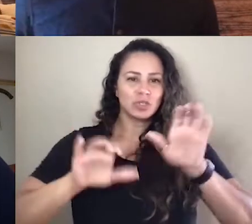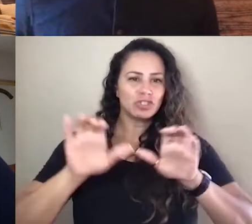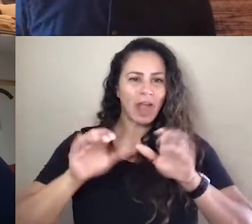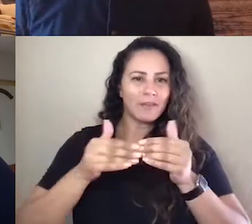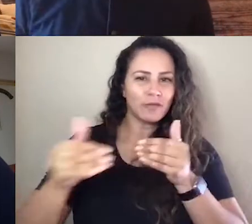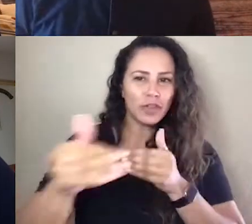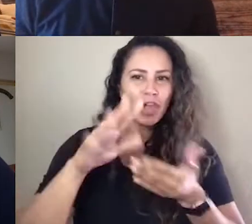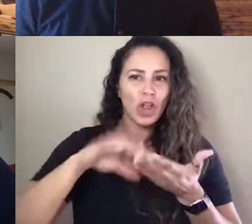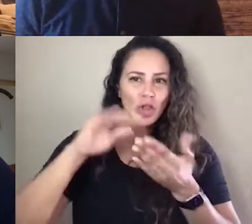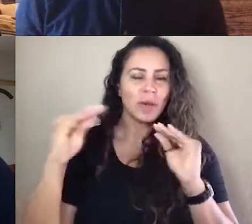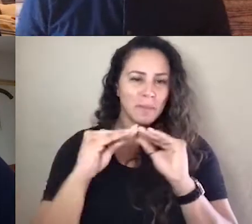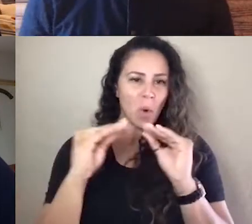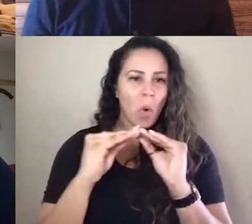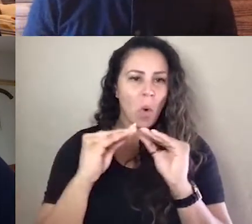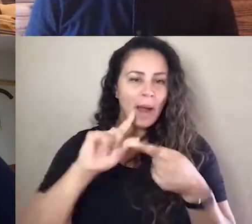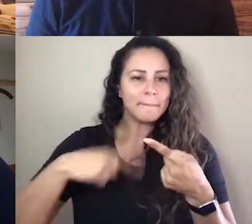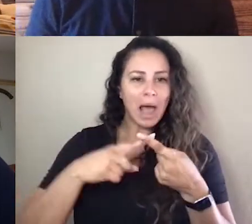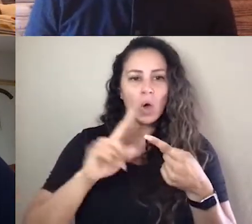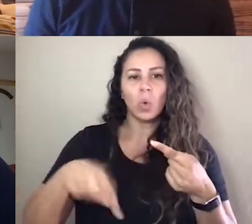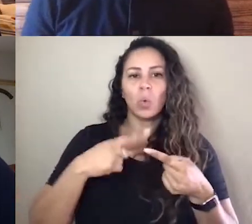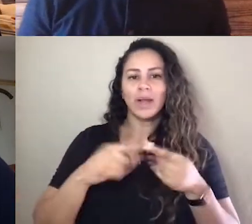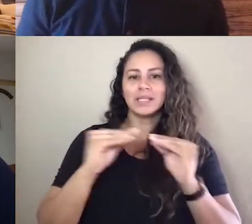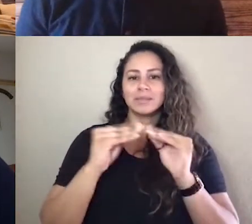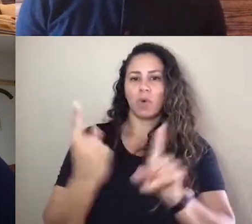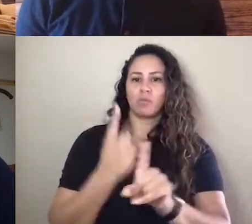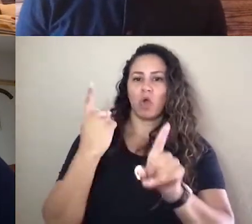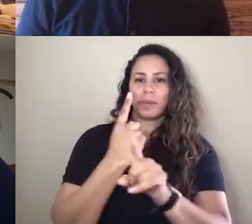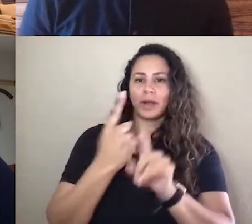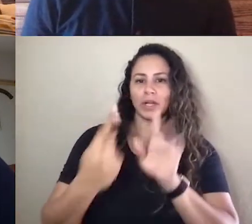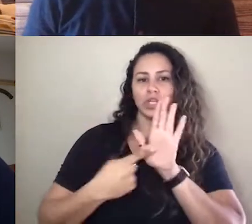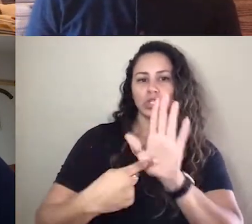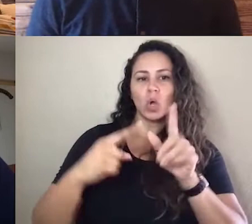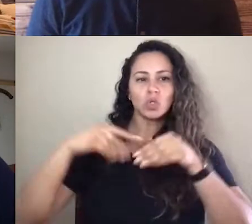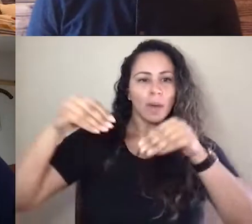FURTHER ABOUT AND LEARN MORE WHEN THAT MIGHT BE